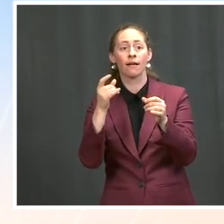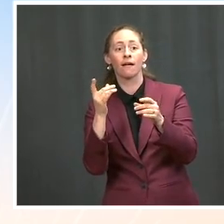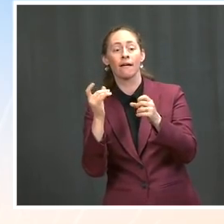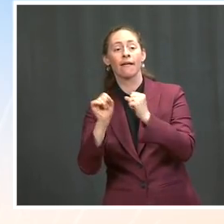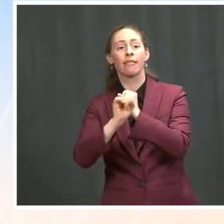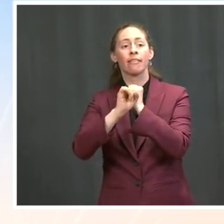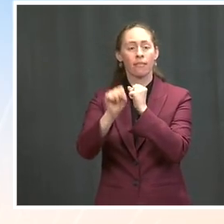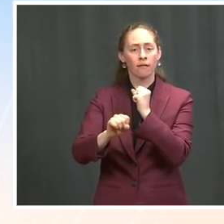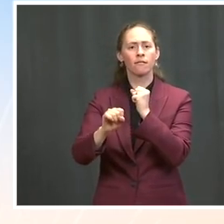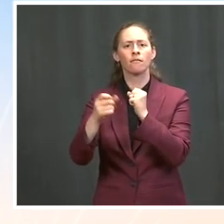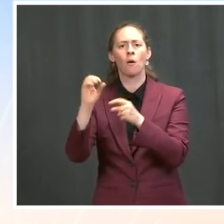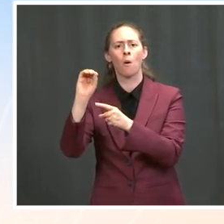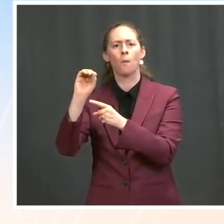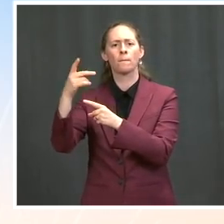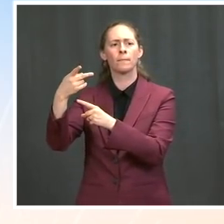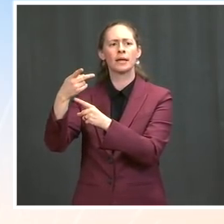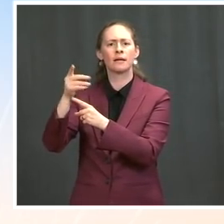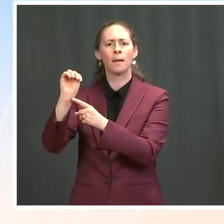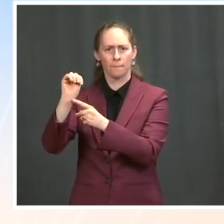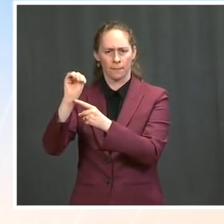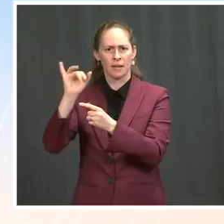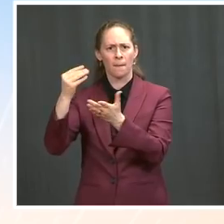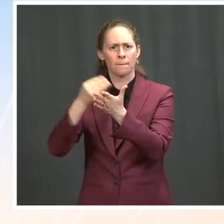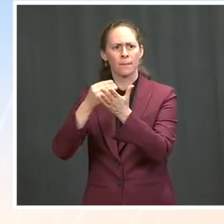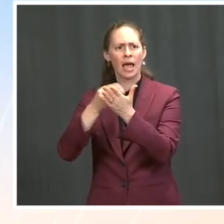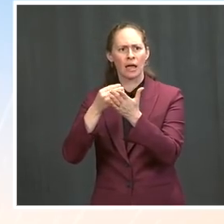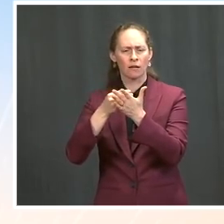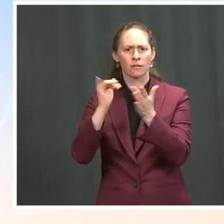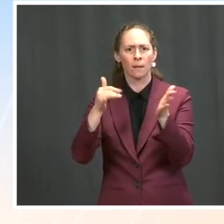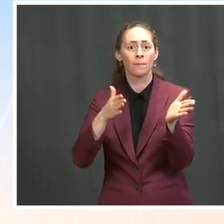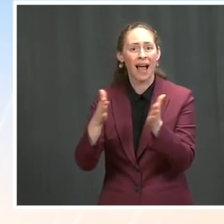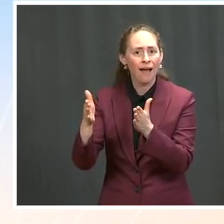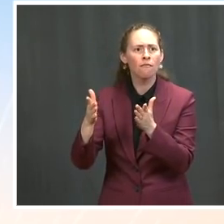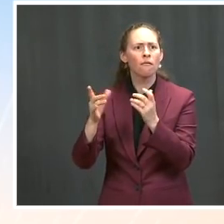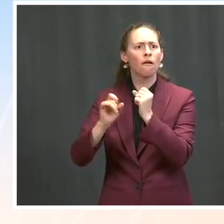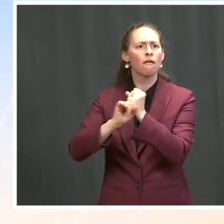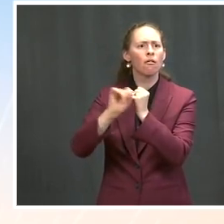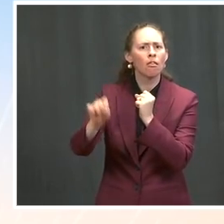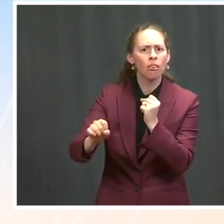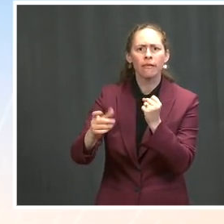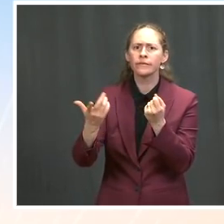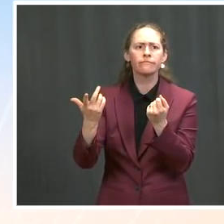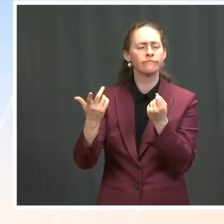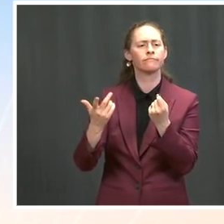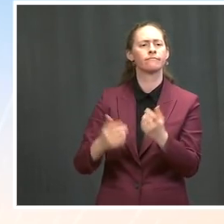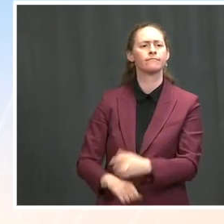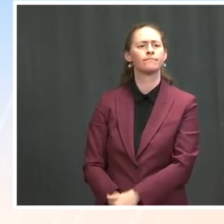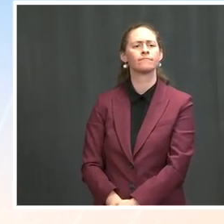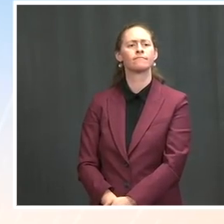as detrimental critical race theory into federal directives. What is the White House's response to that delay?